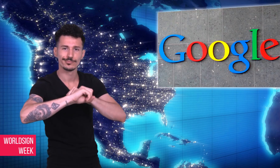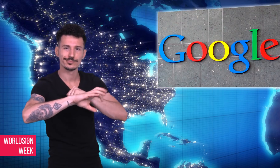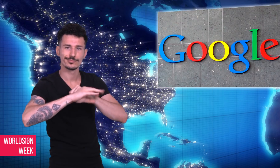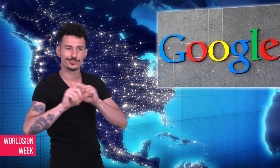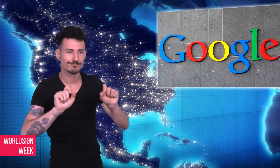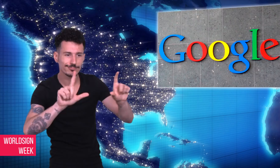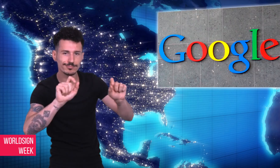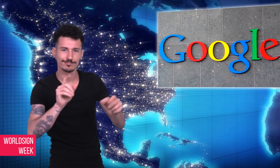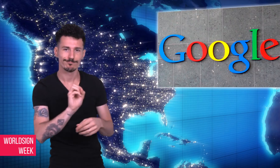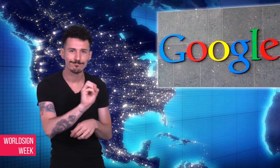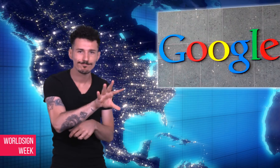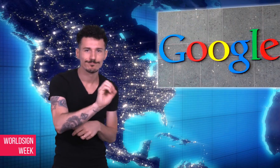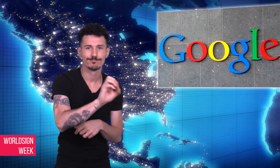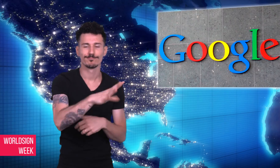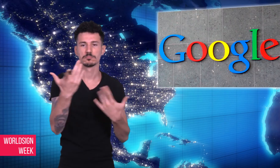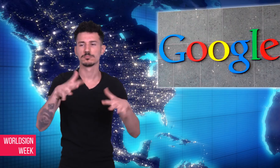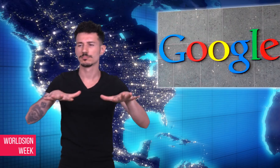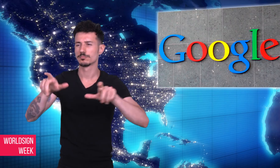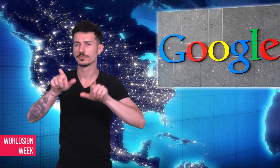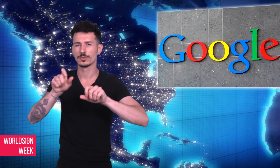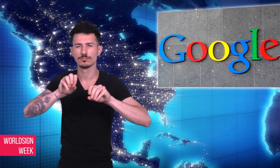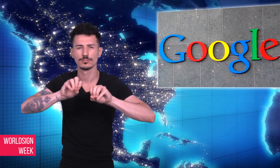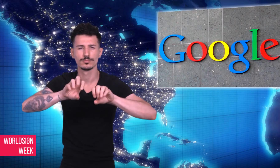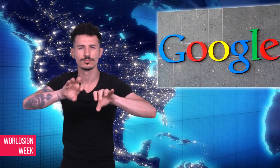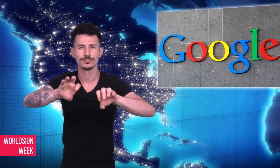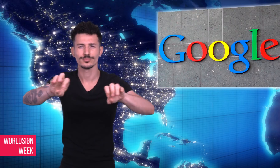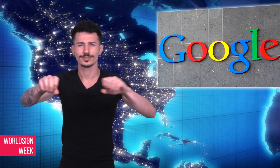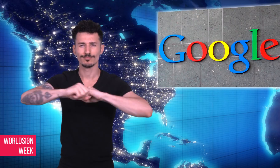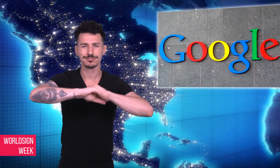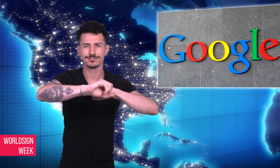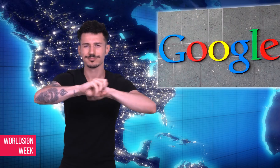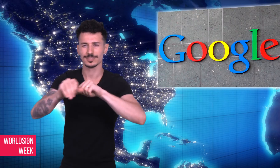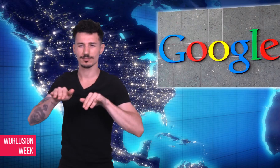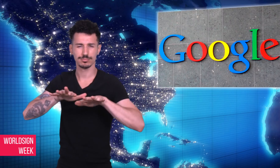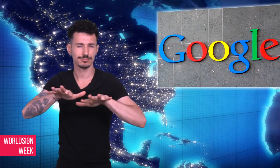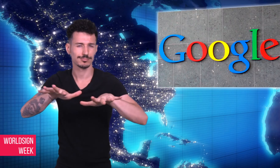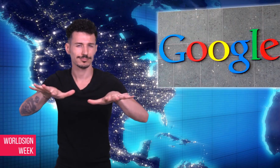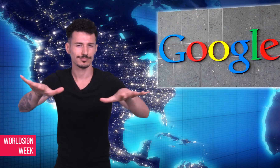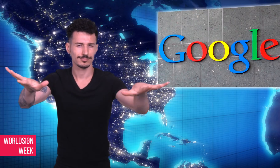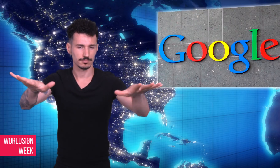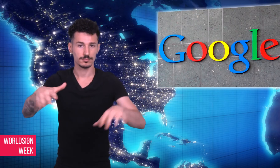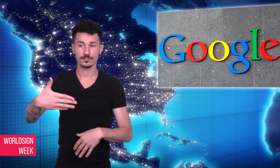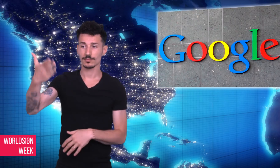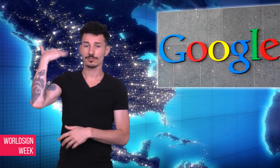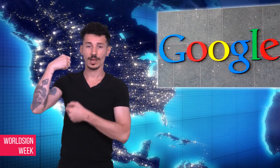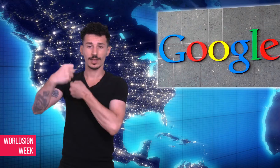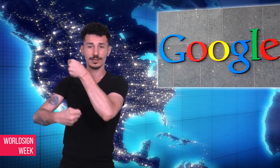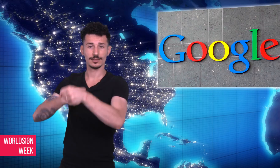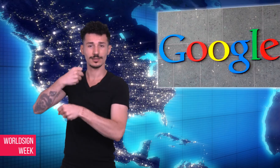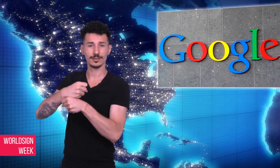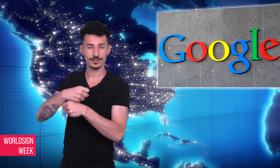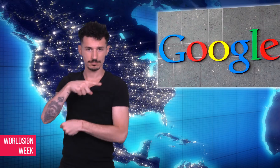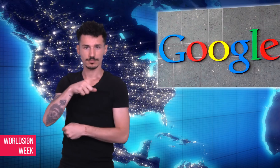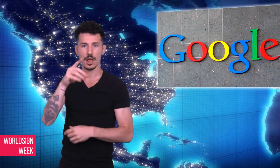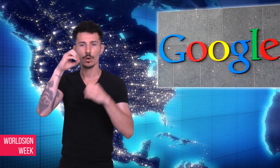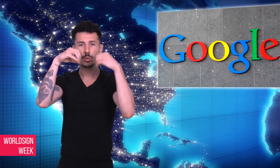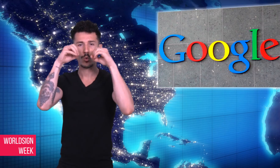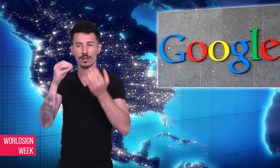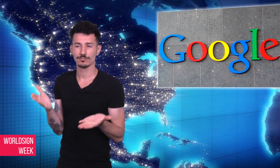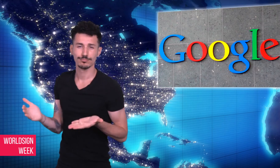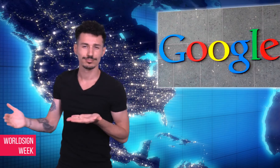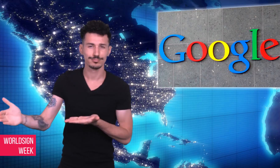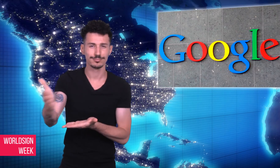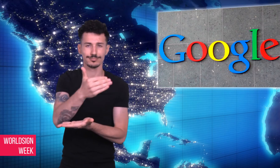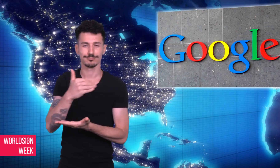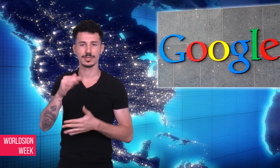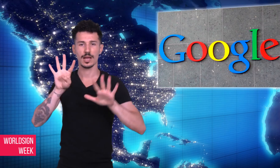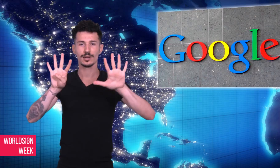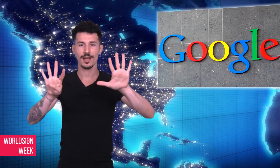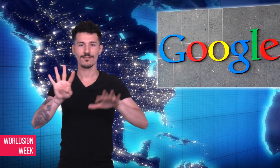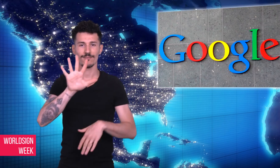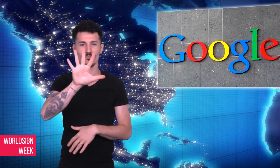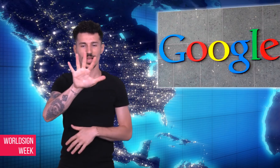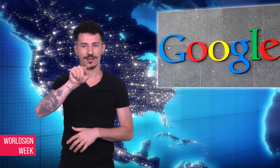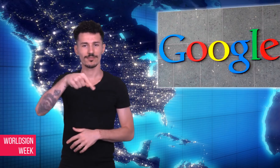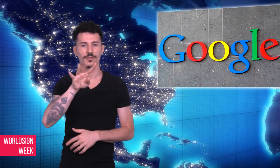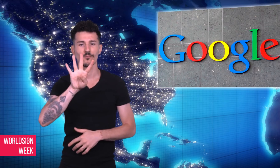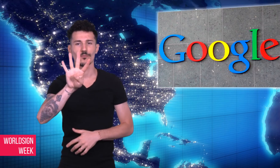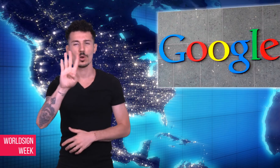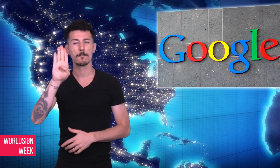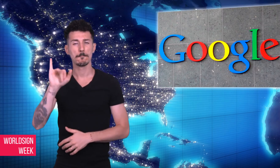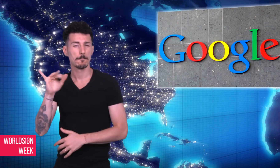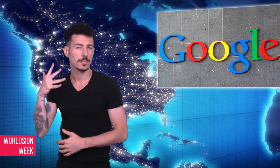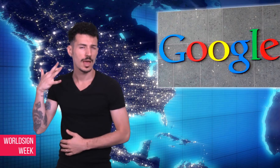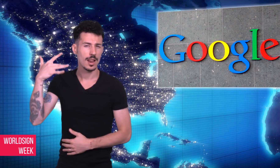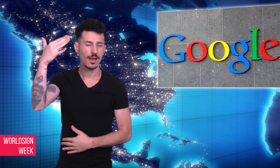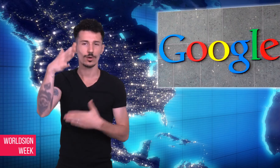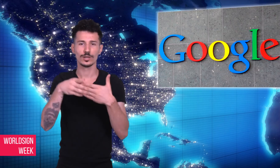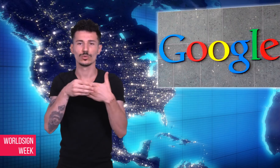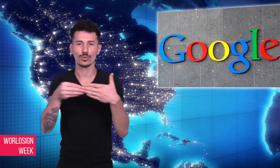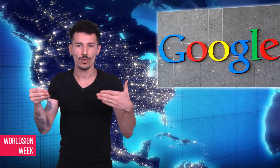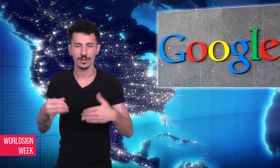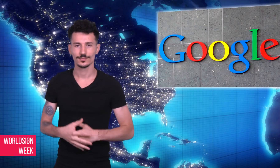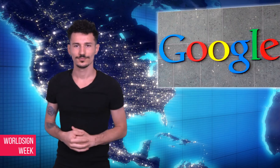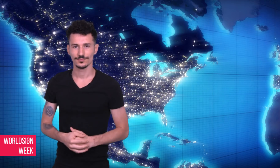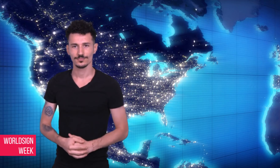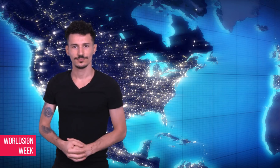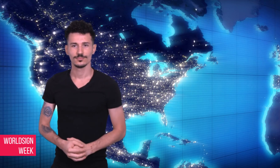Google made $95.4 billion (USD) last year.